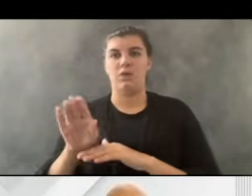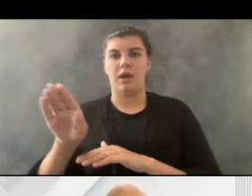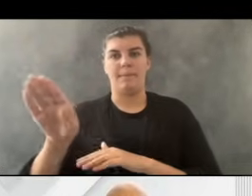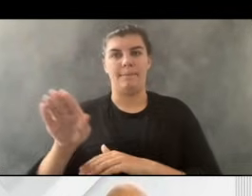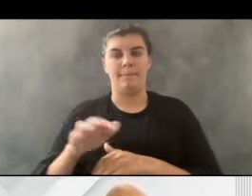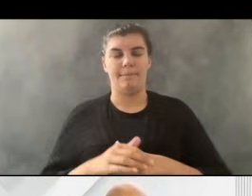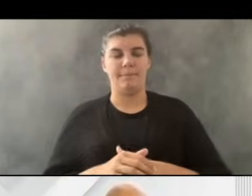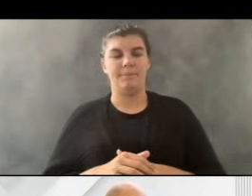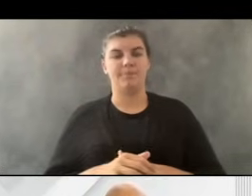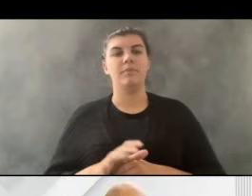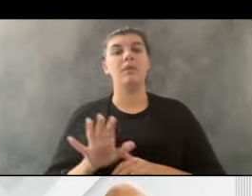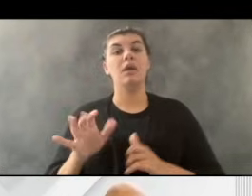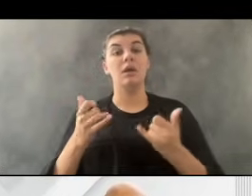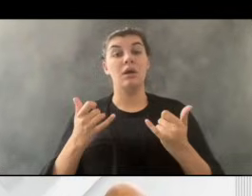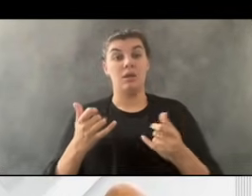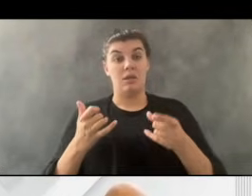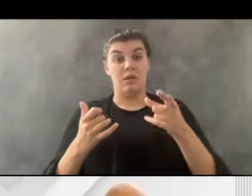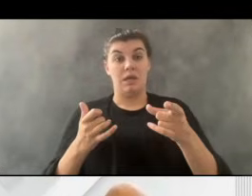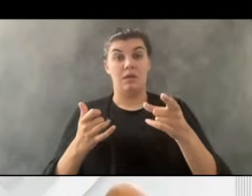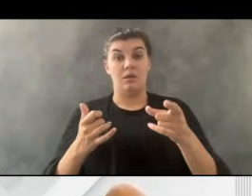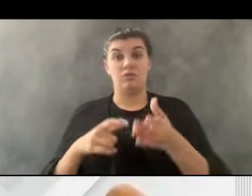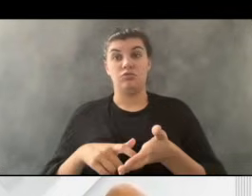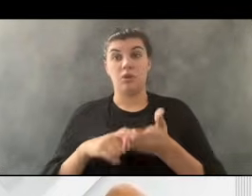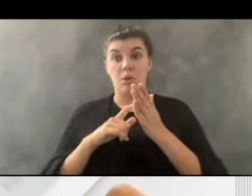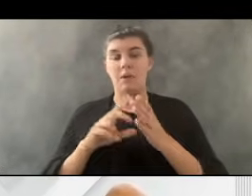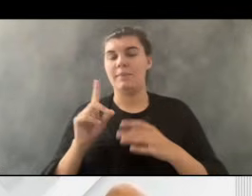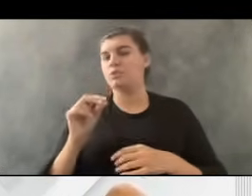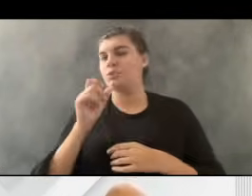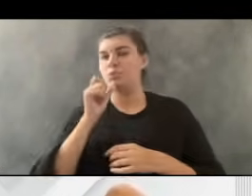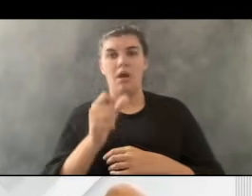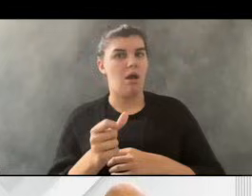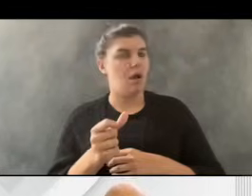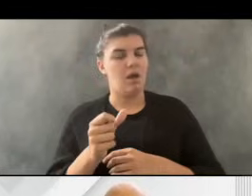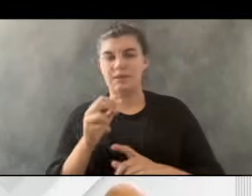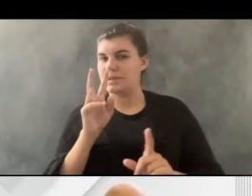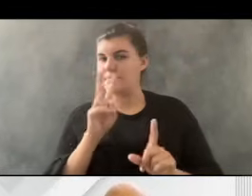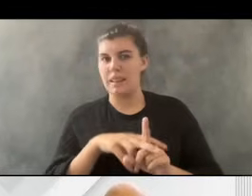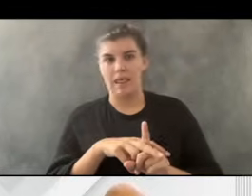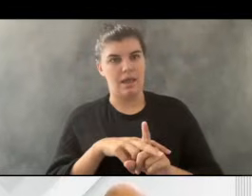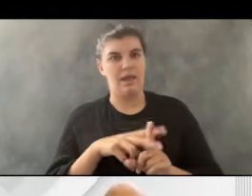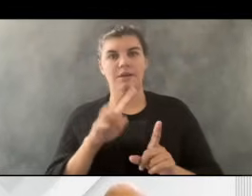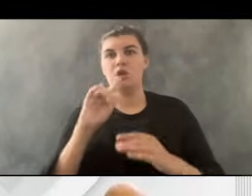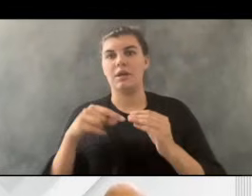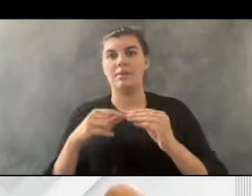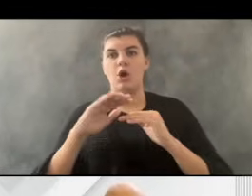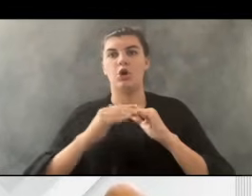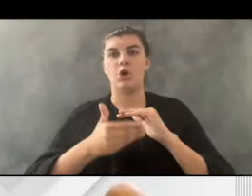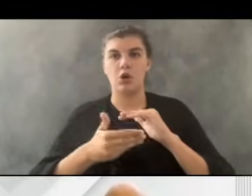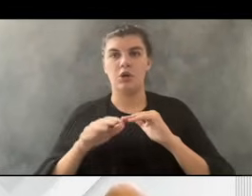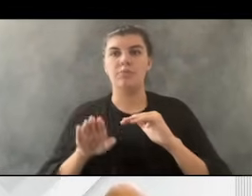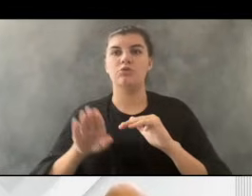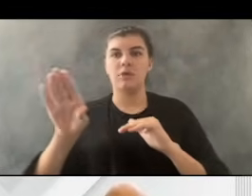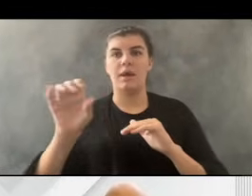Now these ramp requirements do not apply to curb ramps or pedestrian access routes following